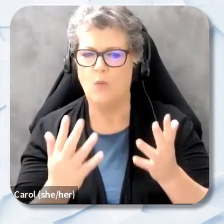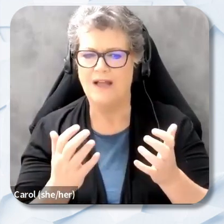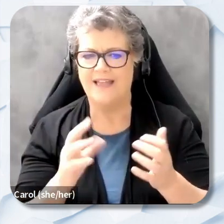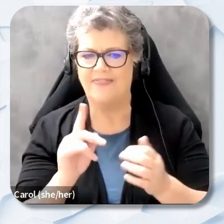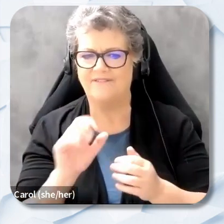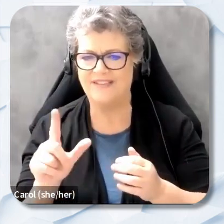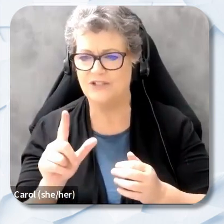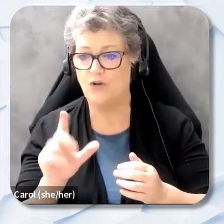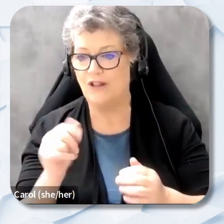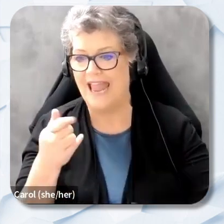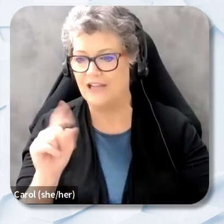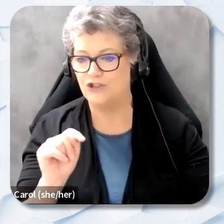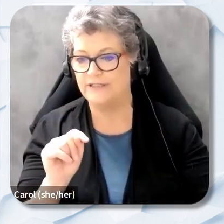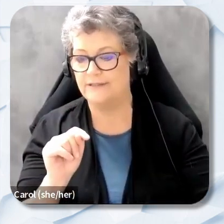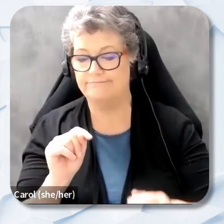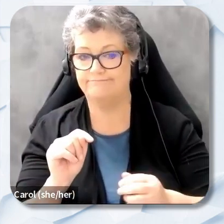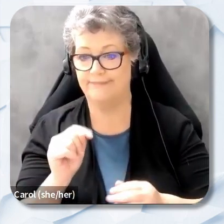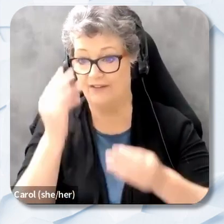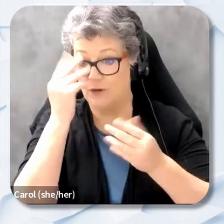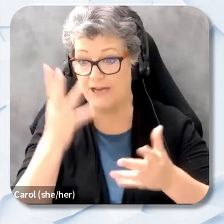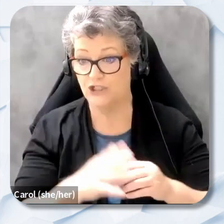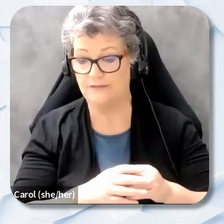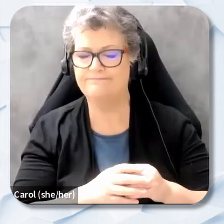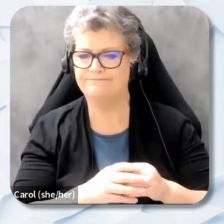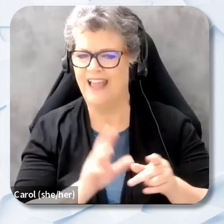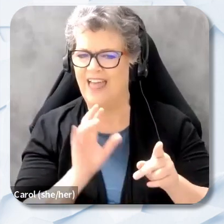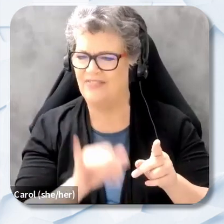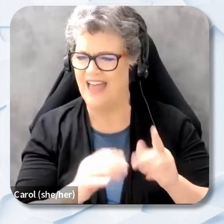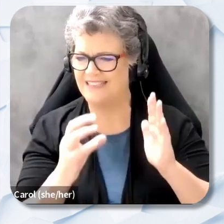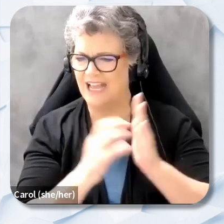information. Please note that the Fiscal Agent section is optional.